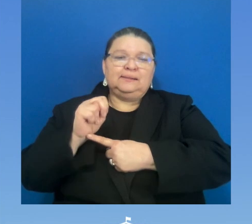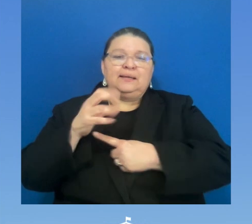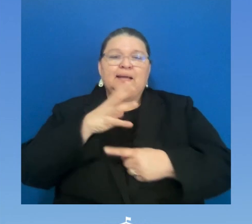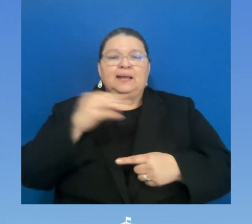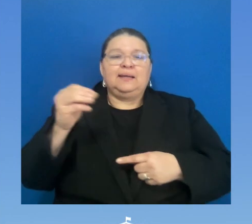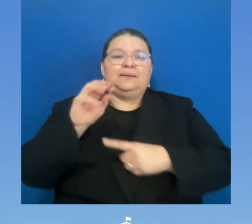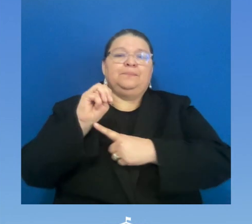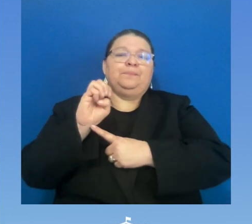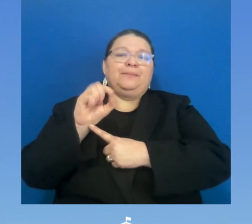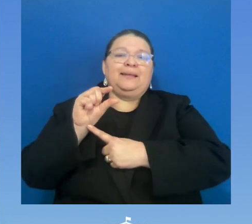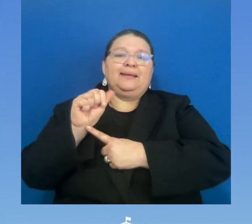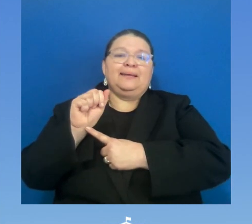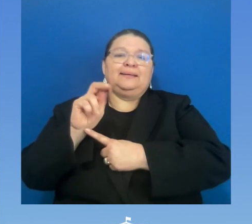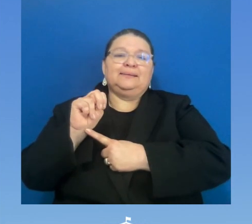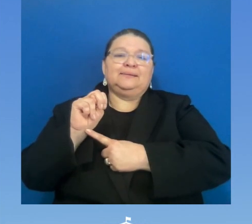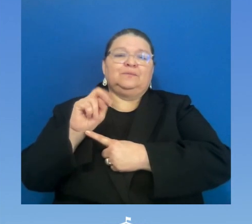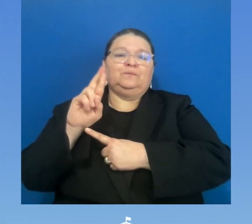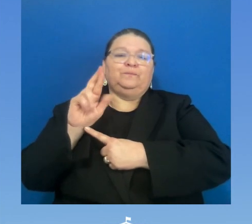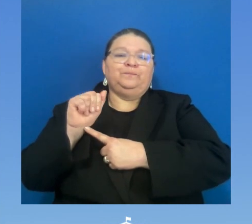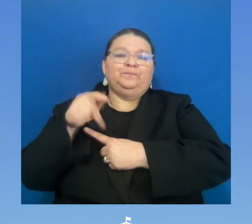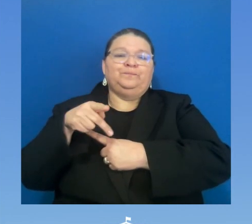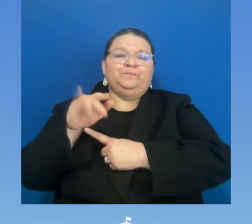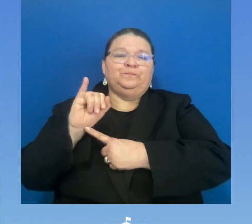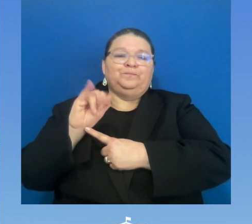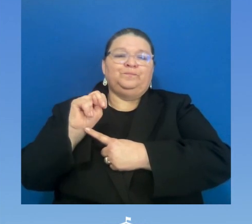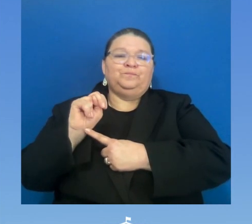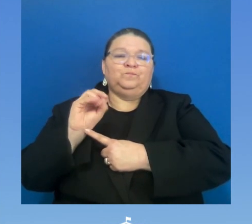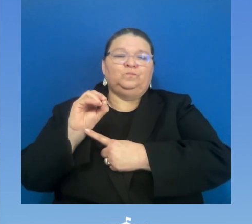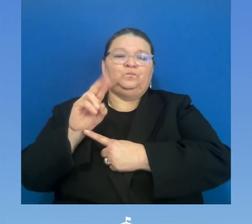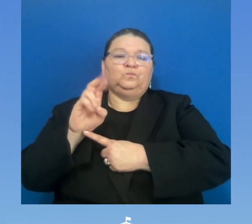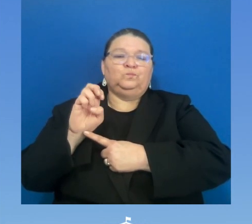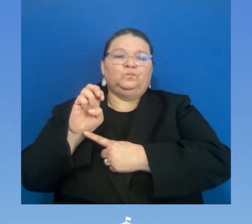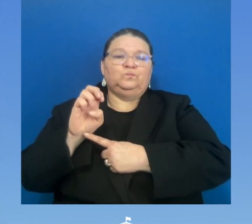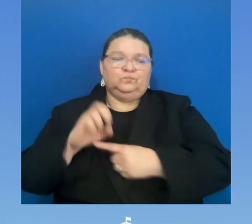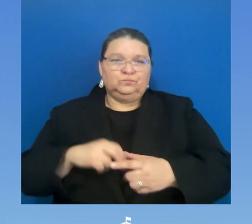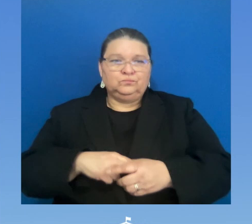The Vice President: Welcome, everyone, to the White House. Welcome. Welcome. As has been introduced,